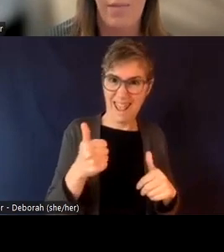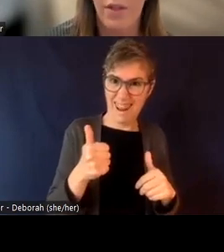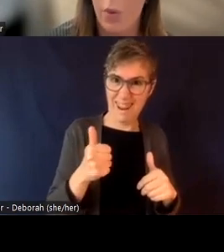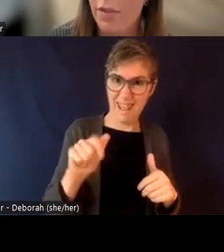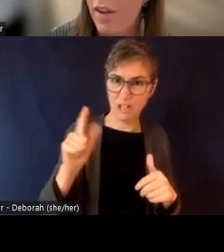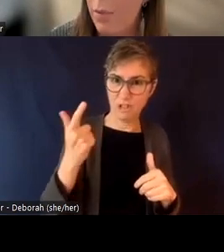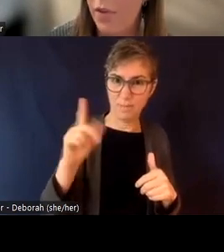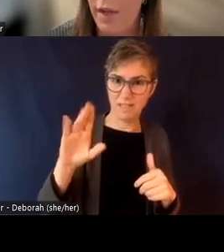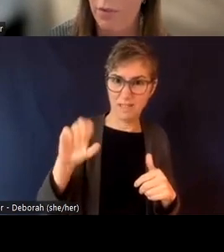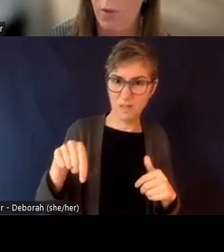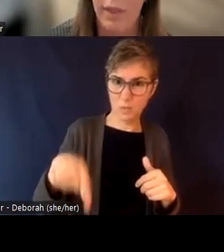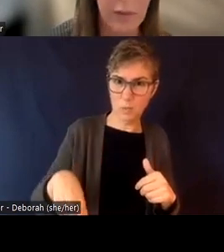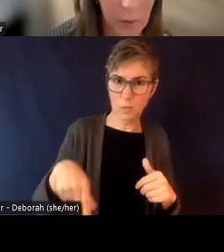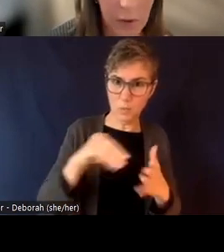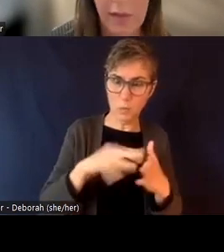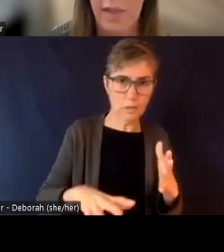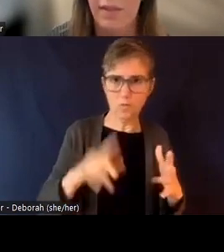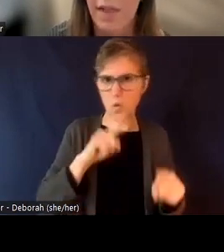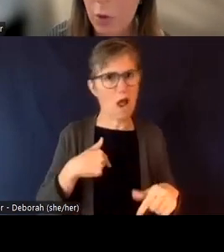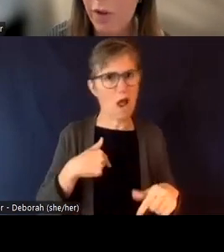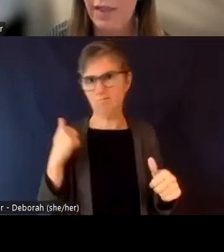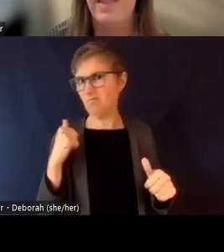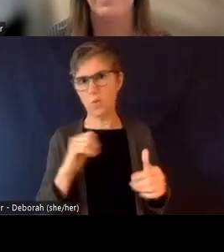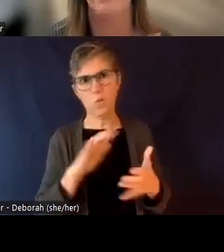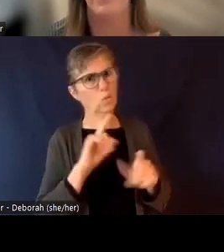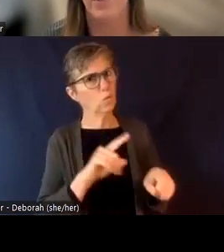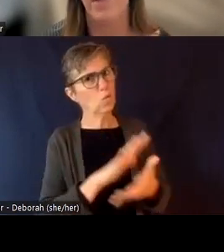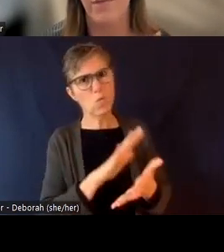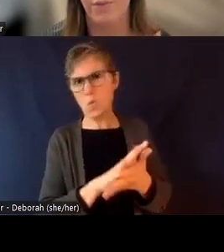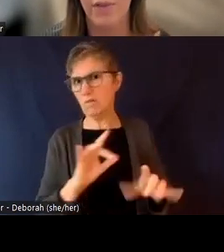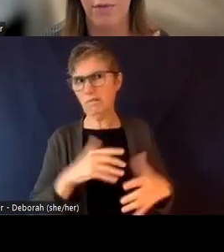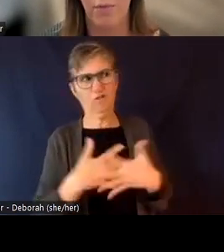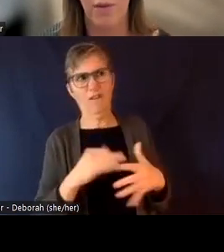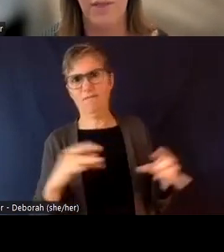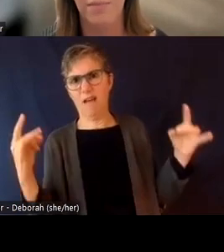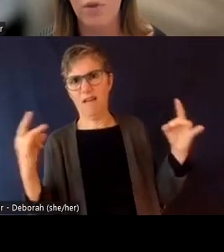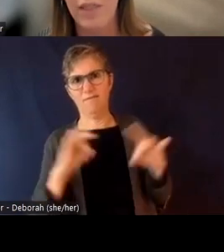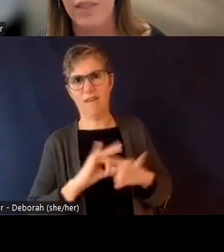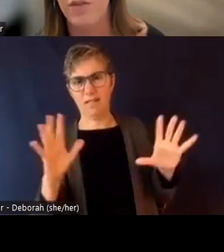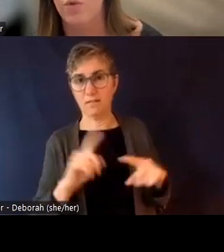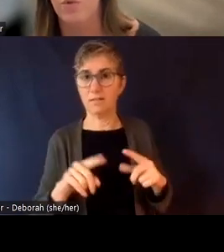About 25% reported experiencing sexual violence and about 25% reported being bullied in school